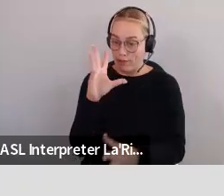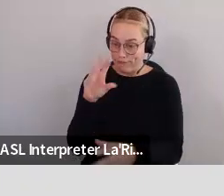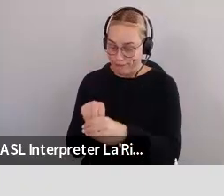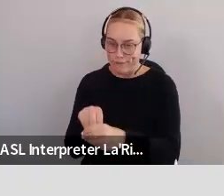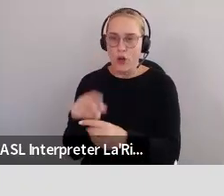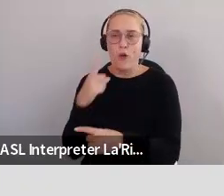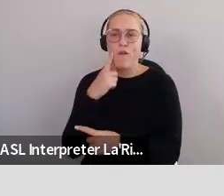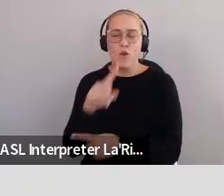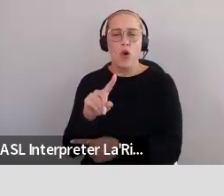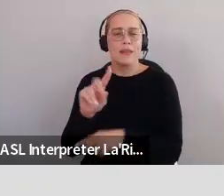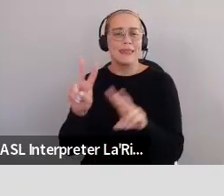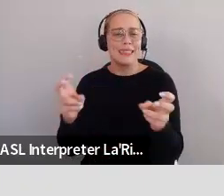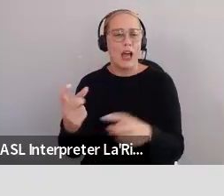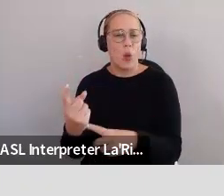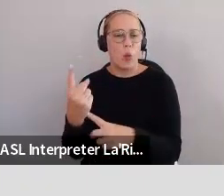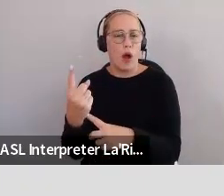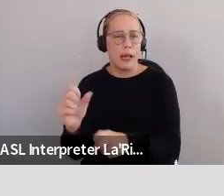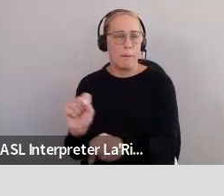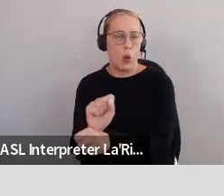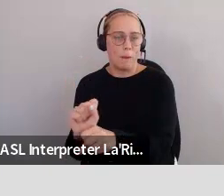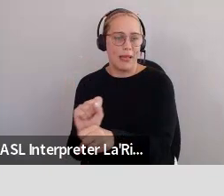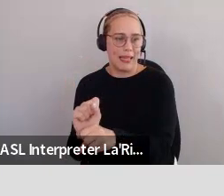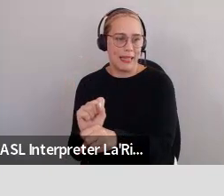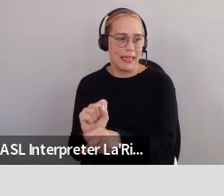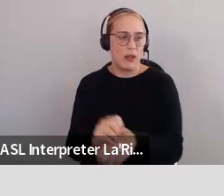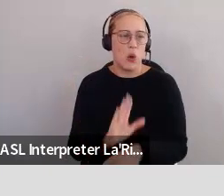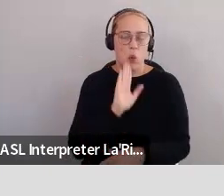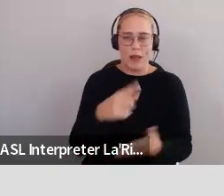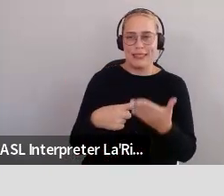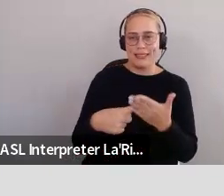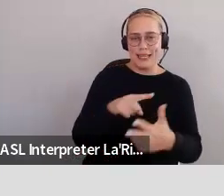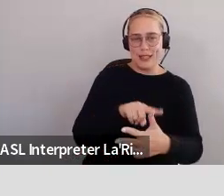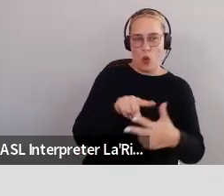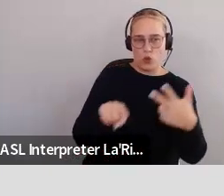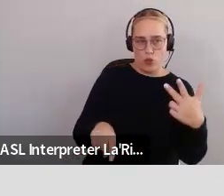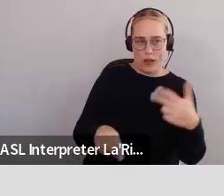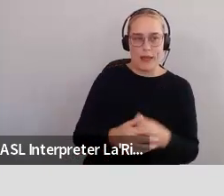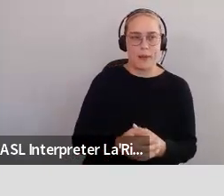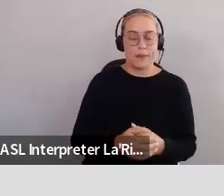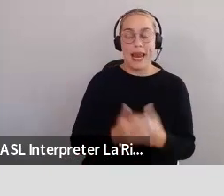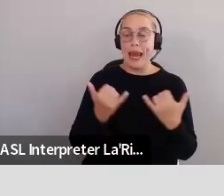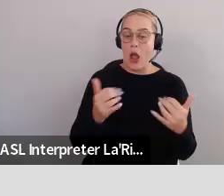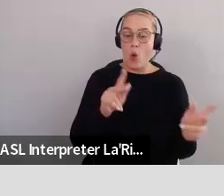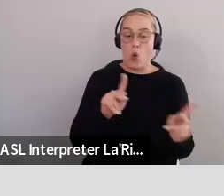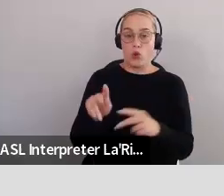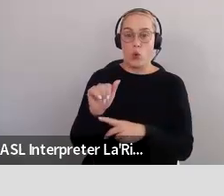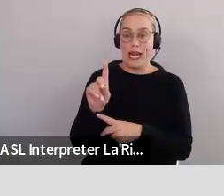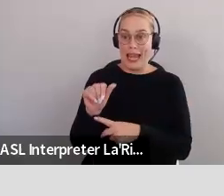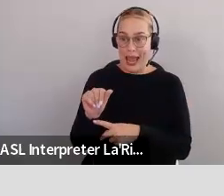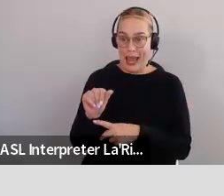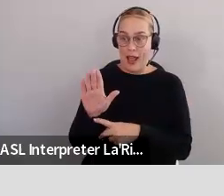covers three types of people and one is an outlier, but only in title I,